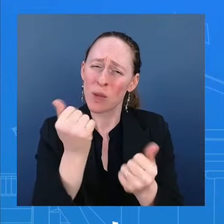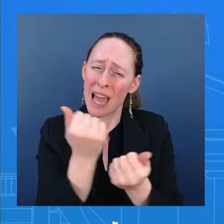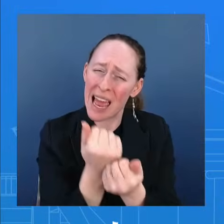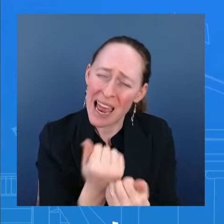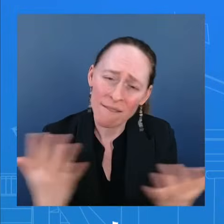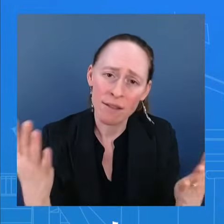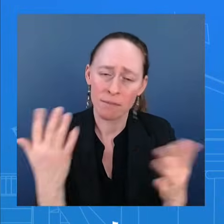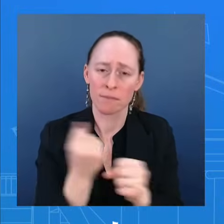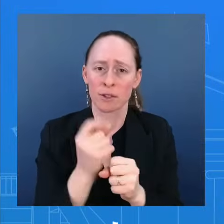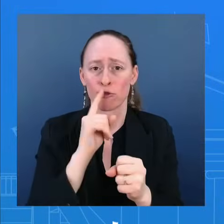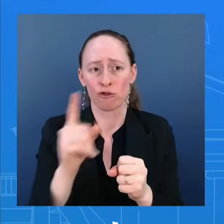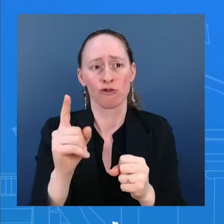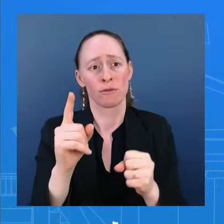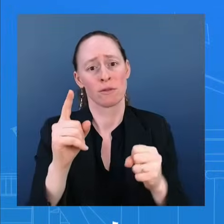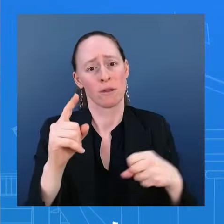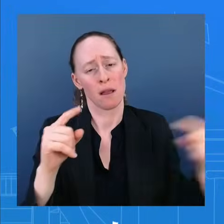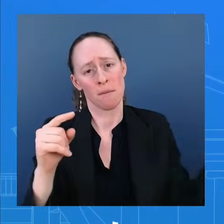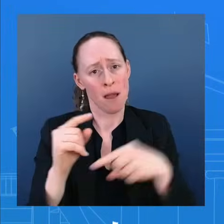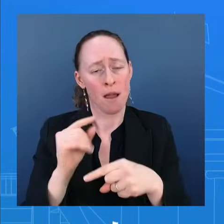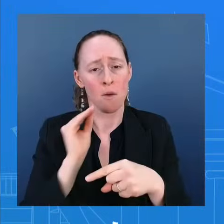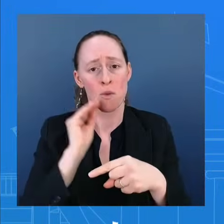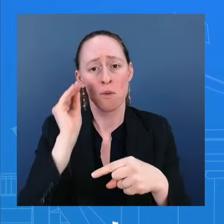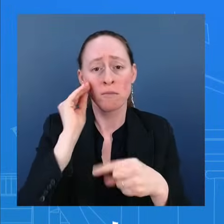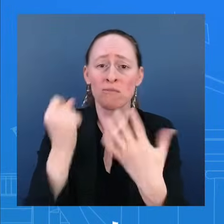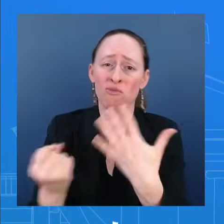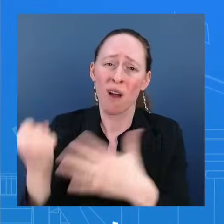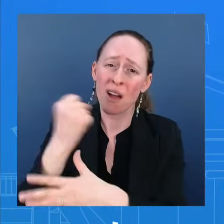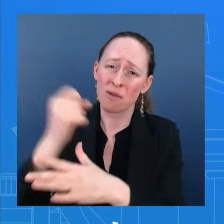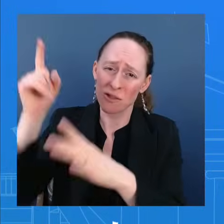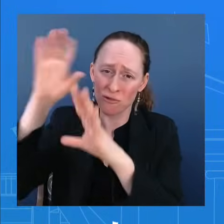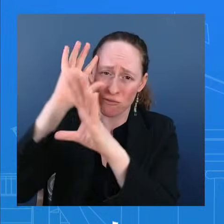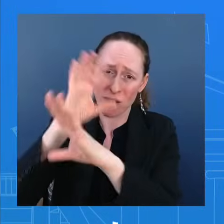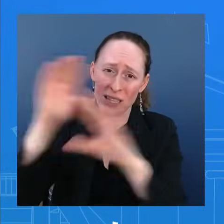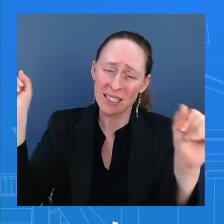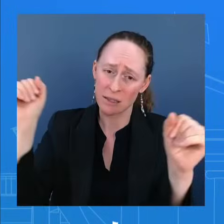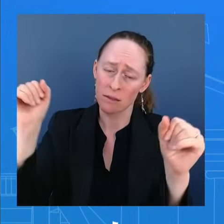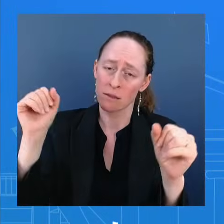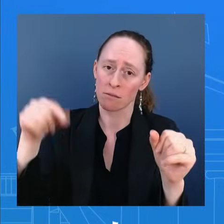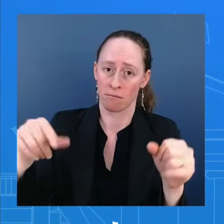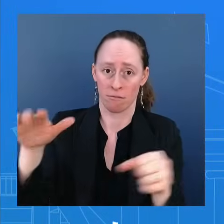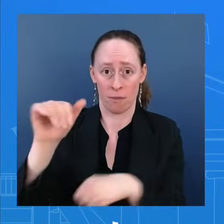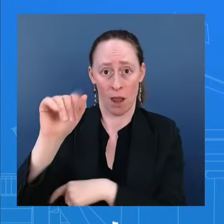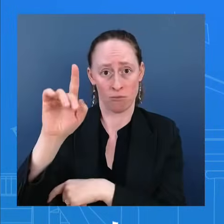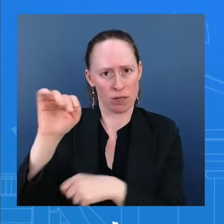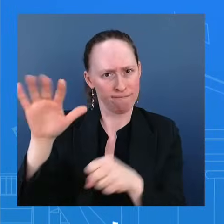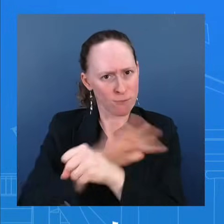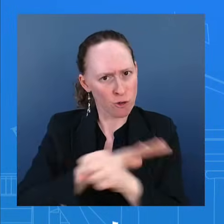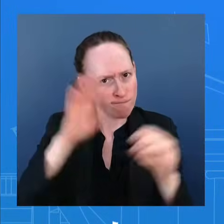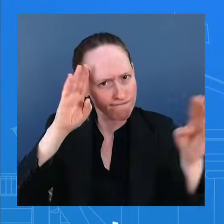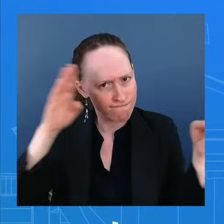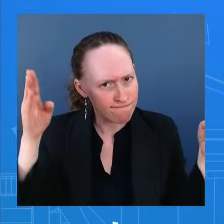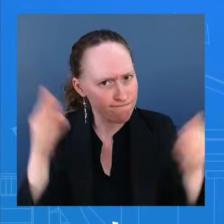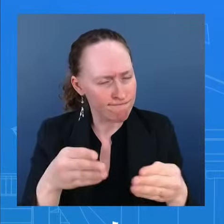and this administration, and that's how we're going to continue to move forward on this. All right, everybody. The Press: Will there be further -- Ms. Jean-Pierre: Oh, go ahead.